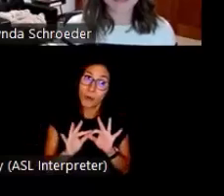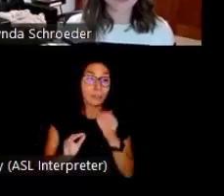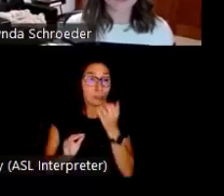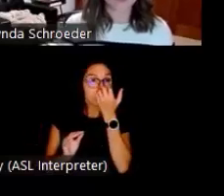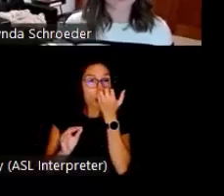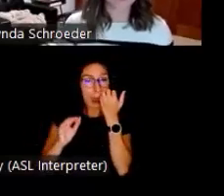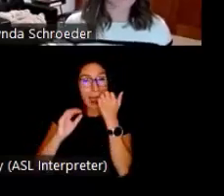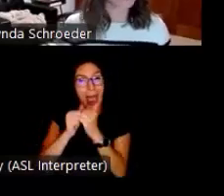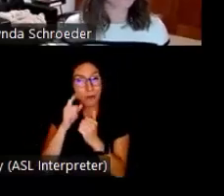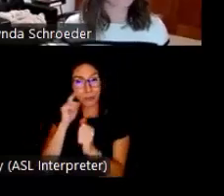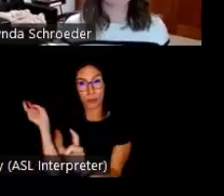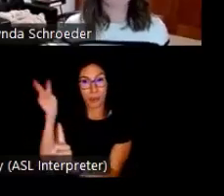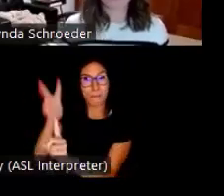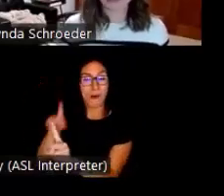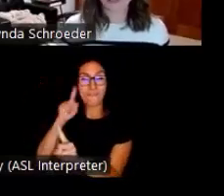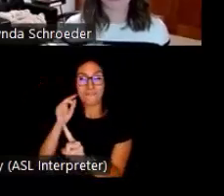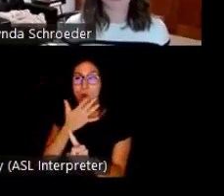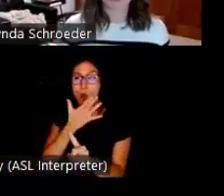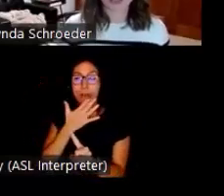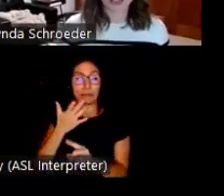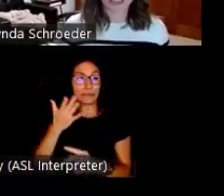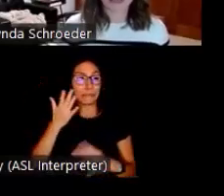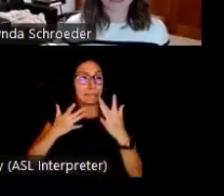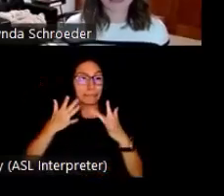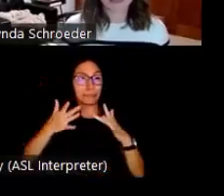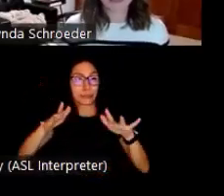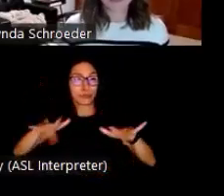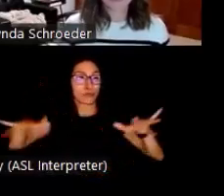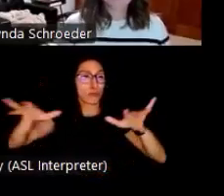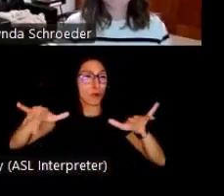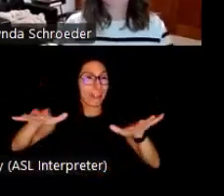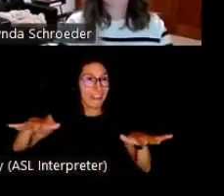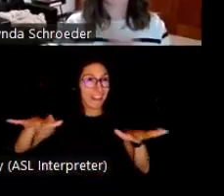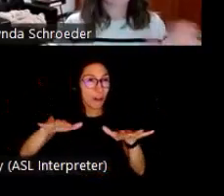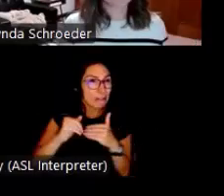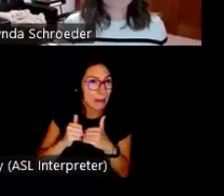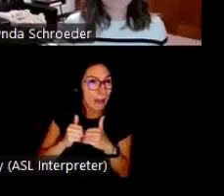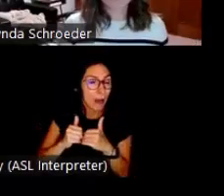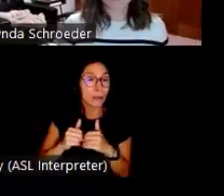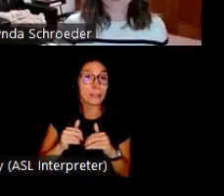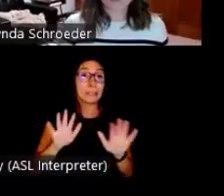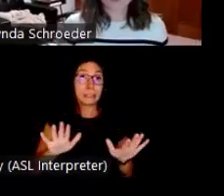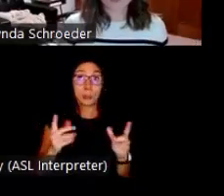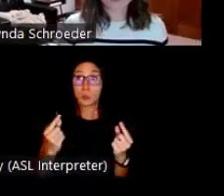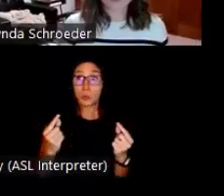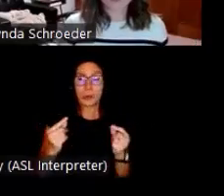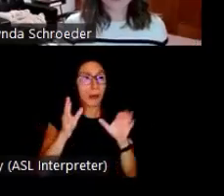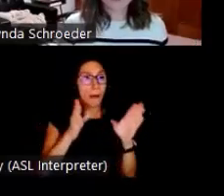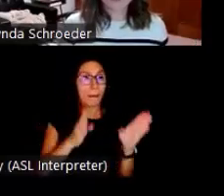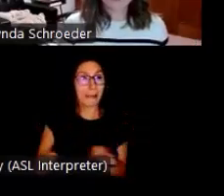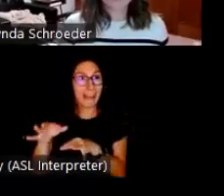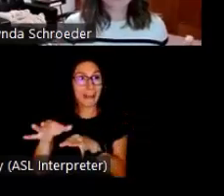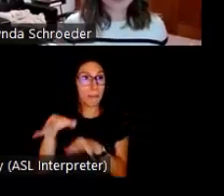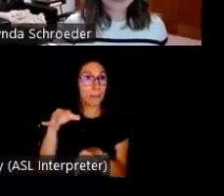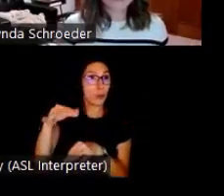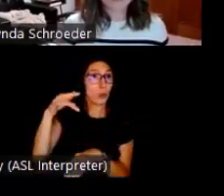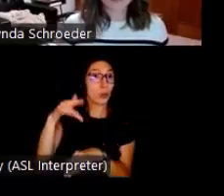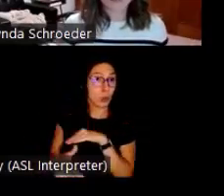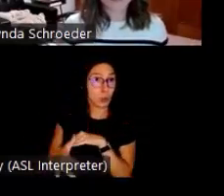to ensure that you plan early. Before you ever do research, it is really important